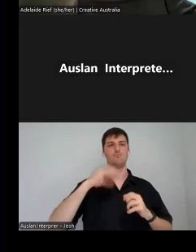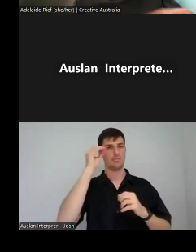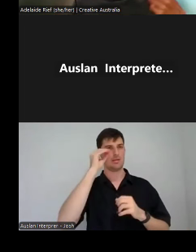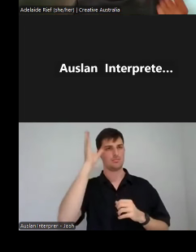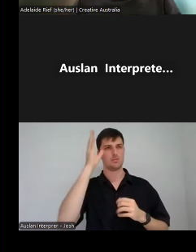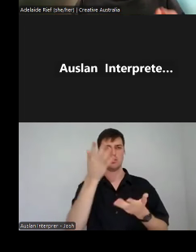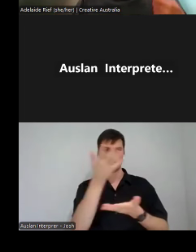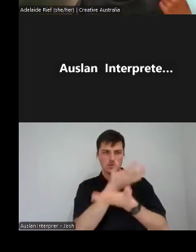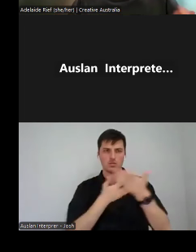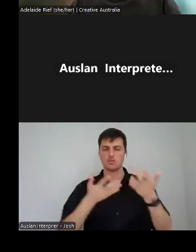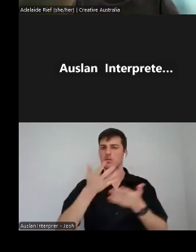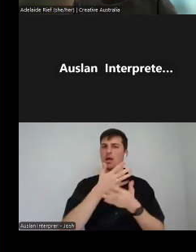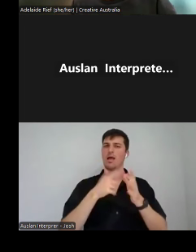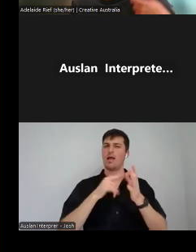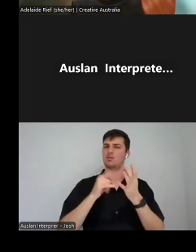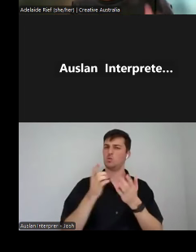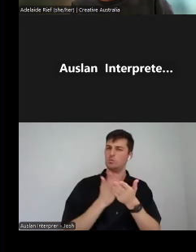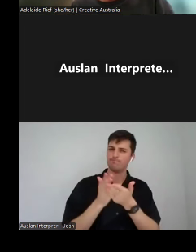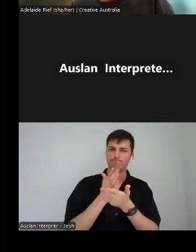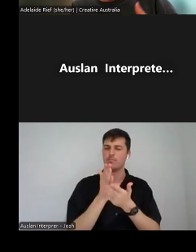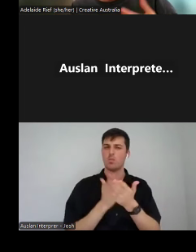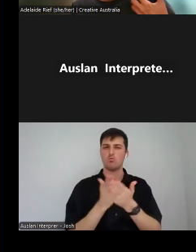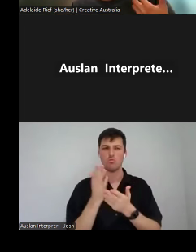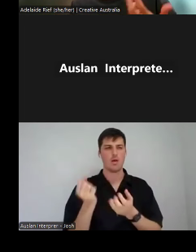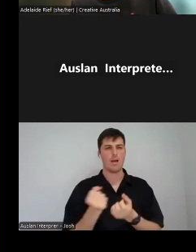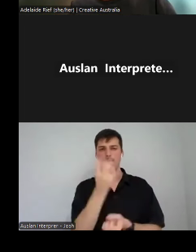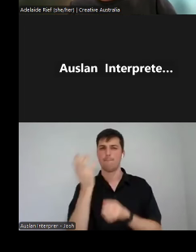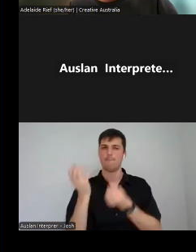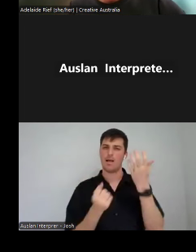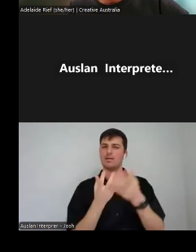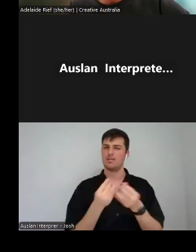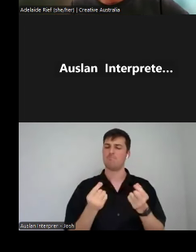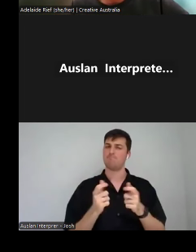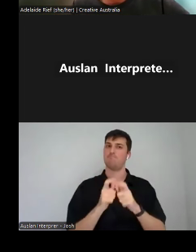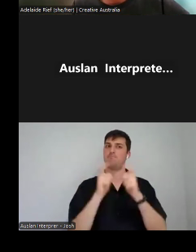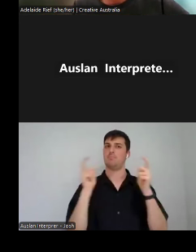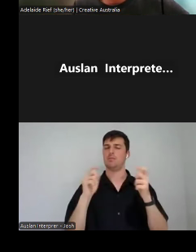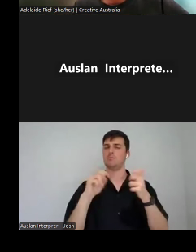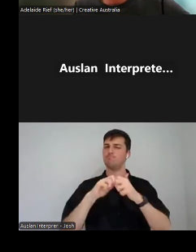you're really trying to navigate and unpack some of the really big and complex issues that company